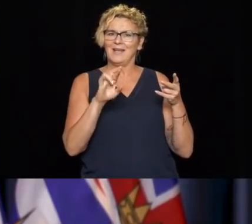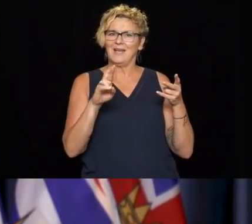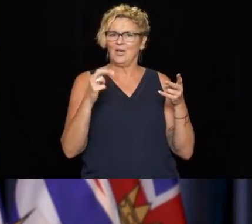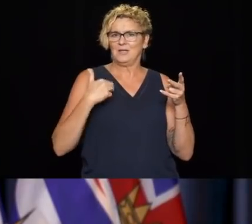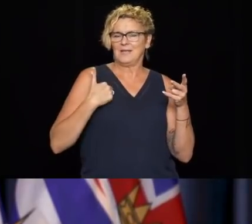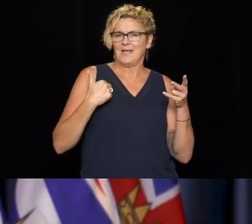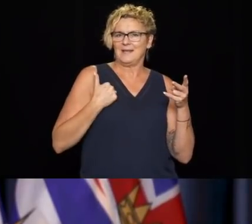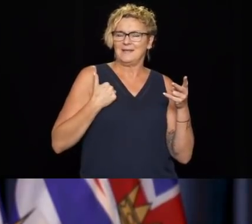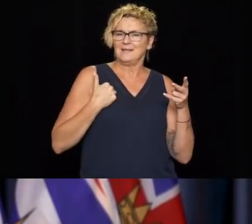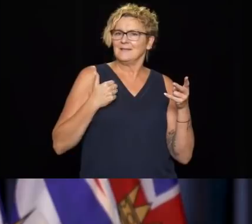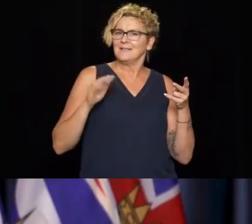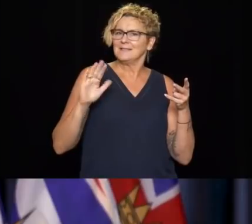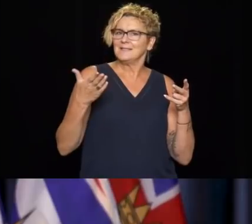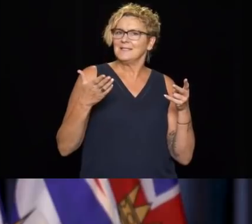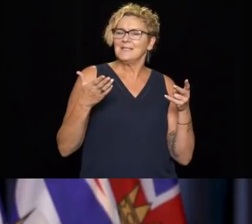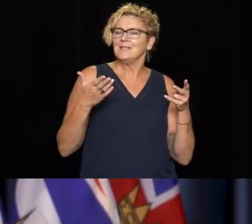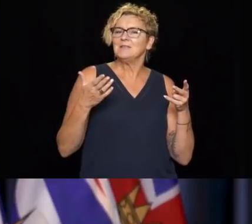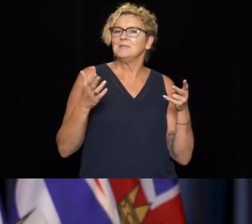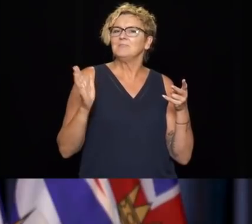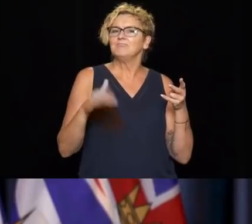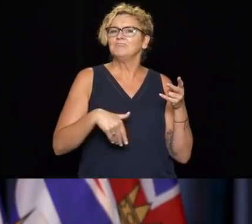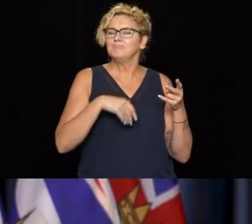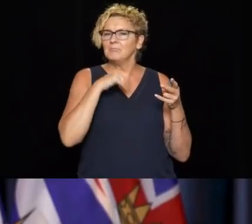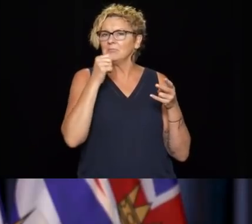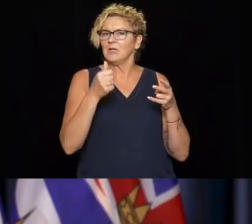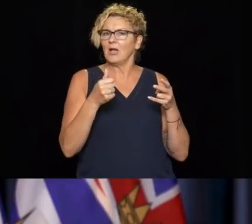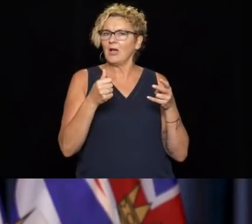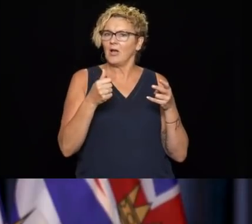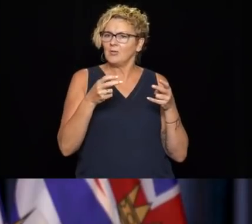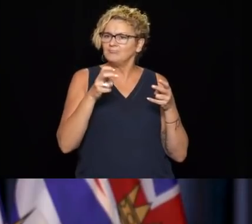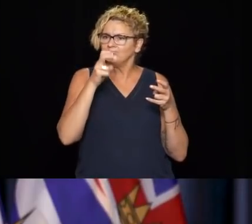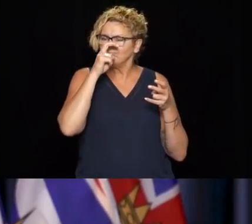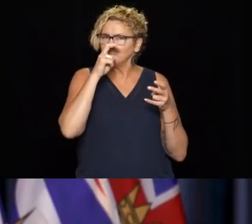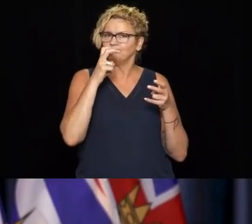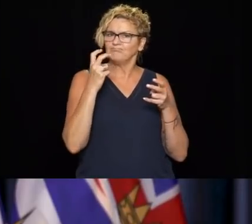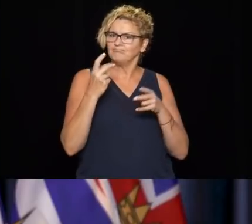A high degree of frustration and again when Minister Dix talked to Henry and I